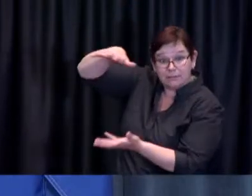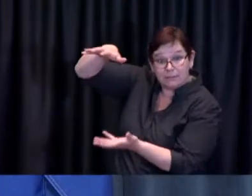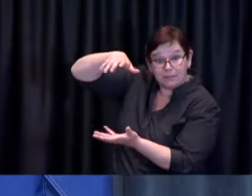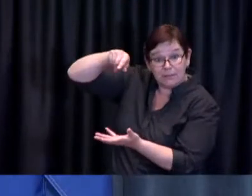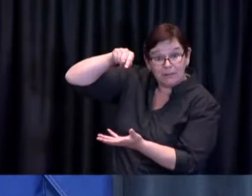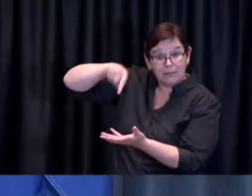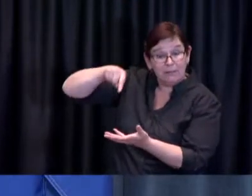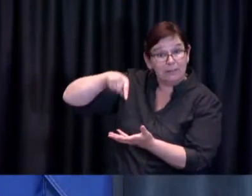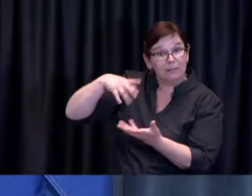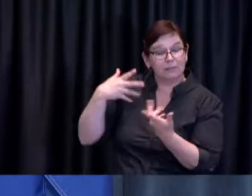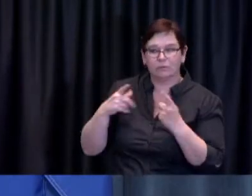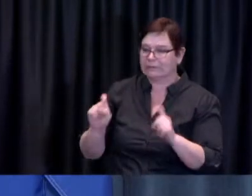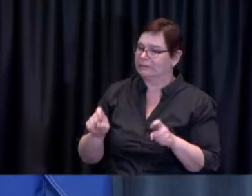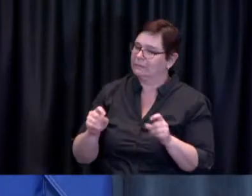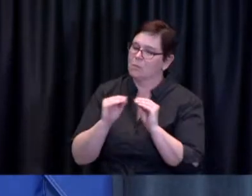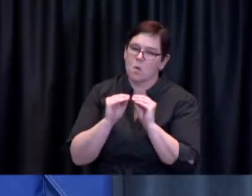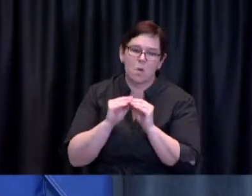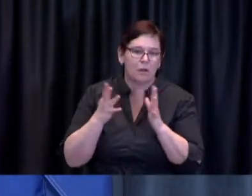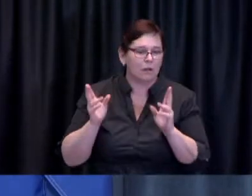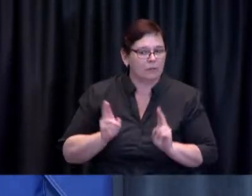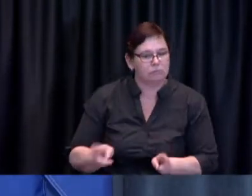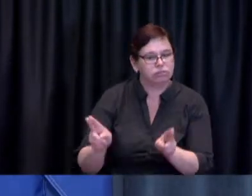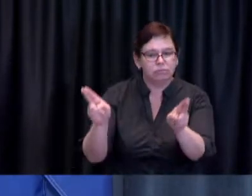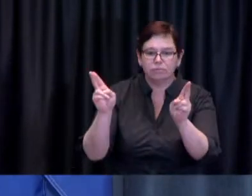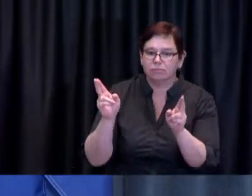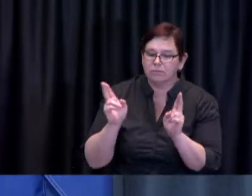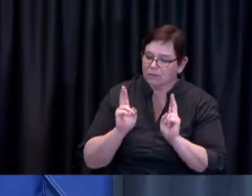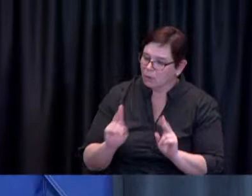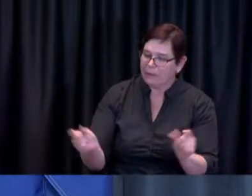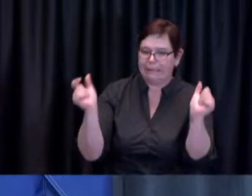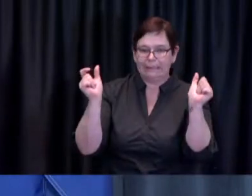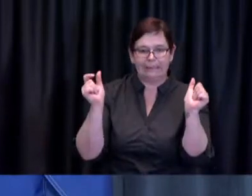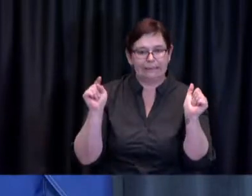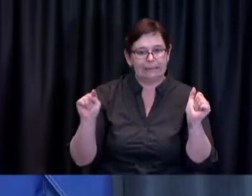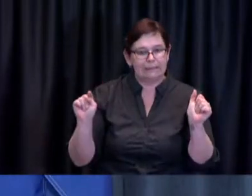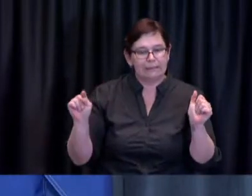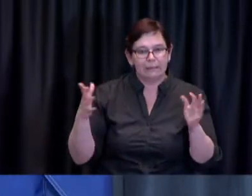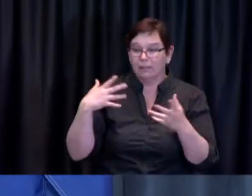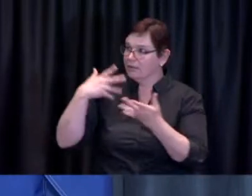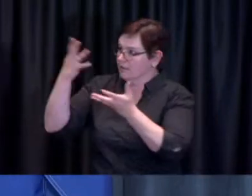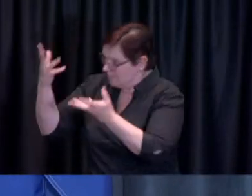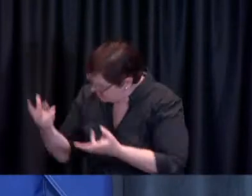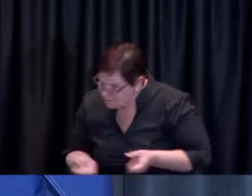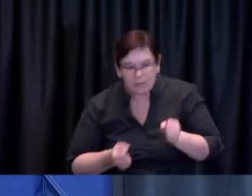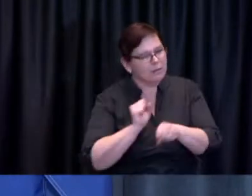and it is the reason that we we continue to work so hard to make sure that as a city we are able